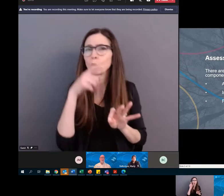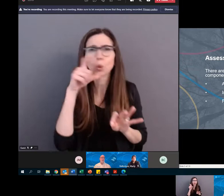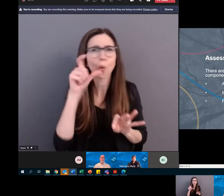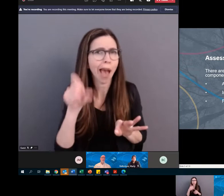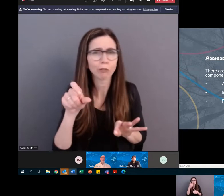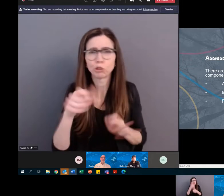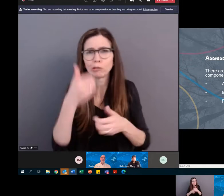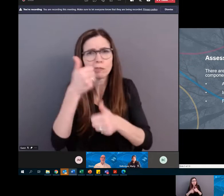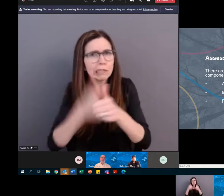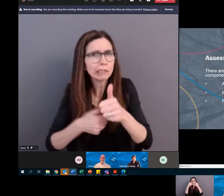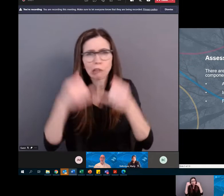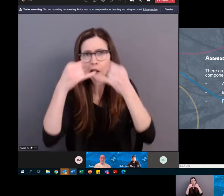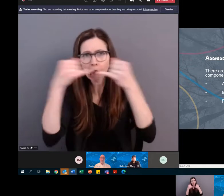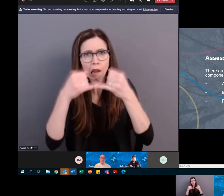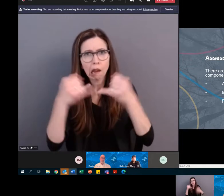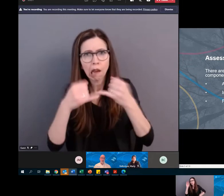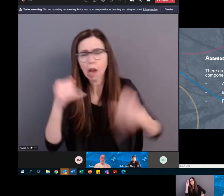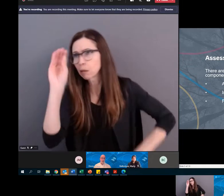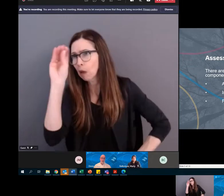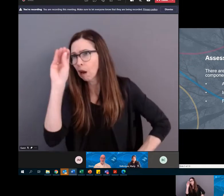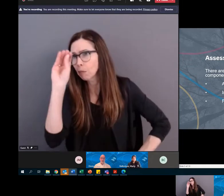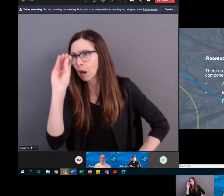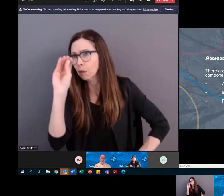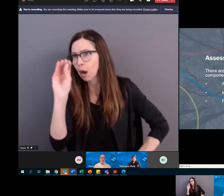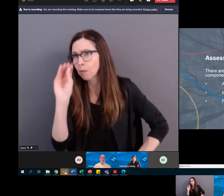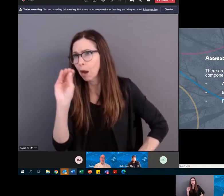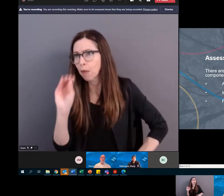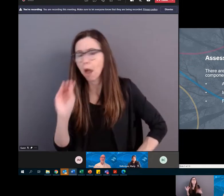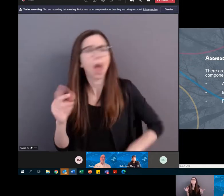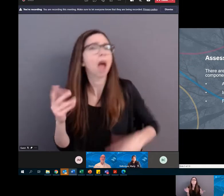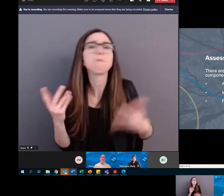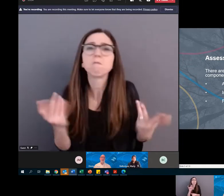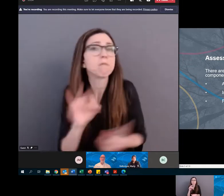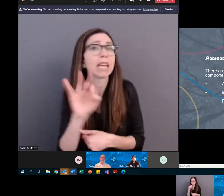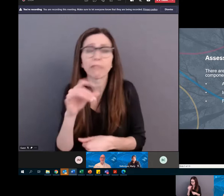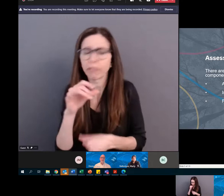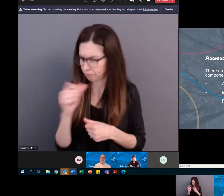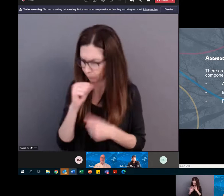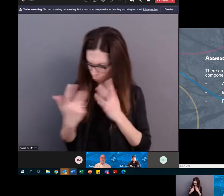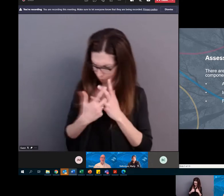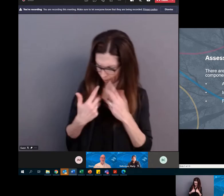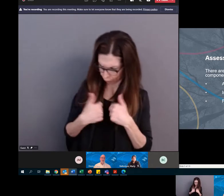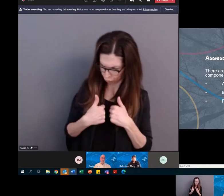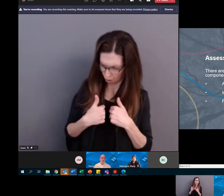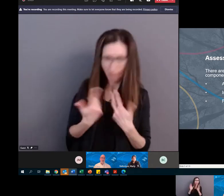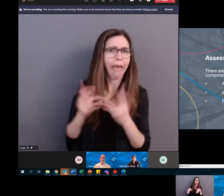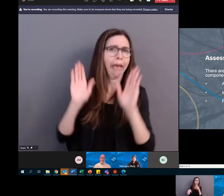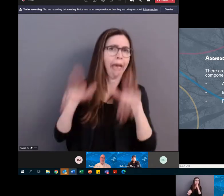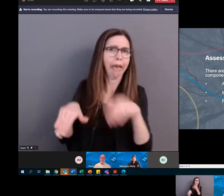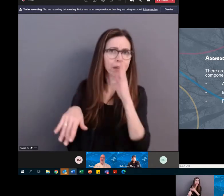so, some of those budget lines won't apply to you and your work. Just look for the lines that most